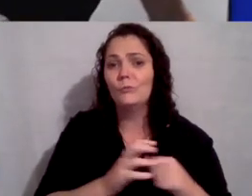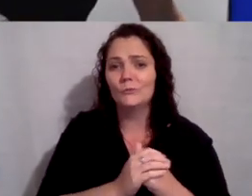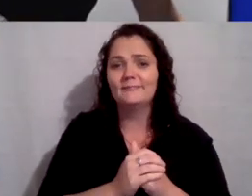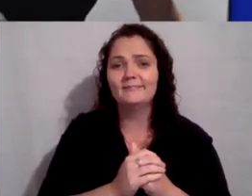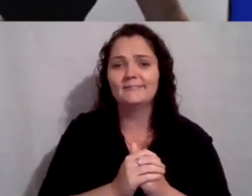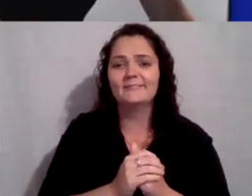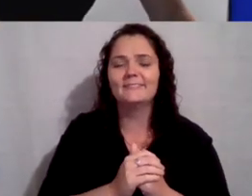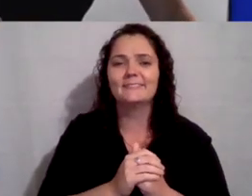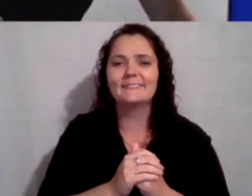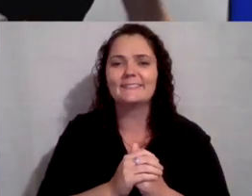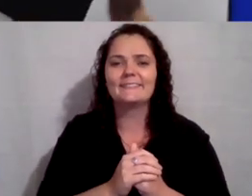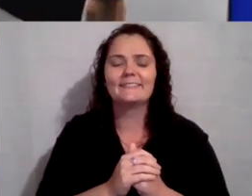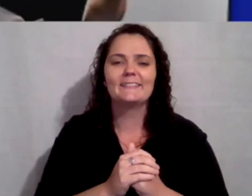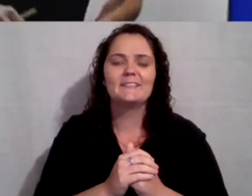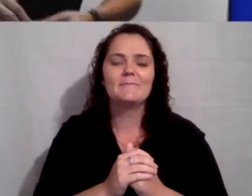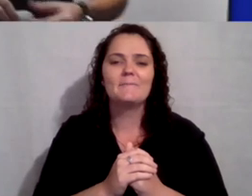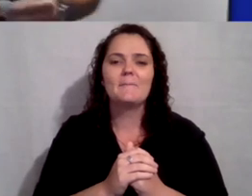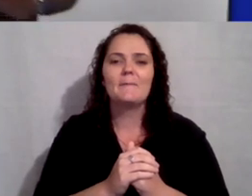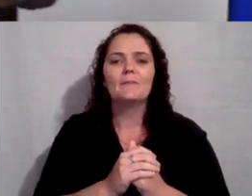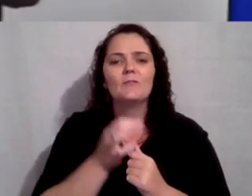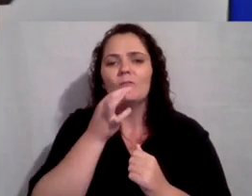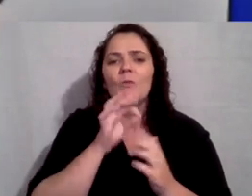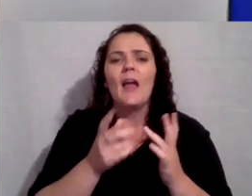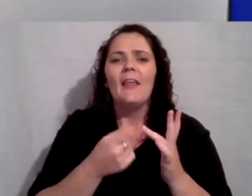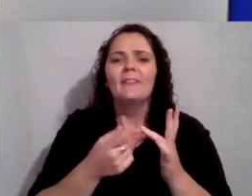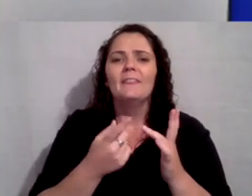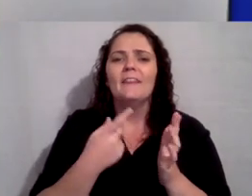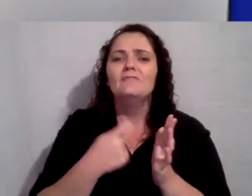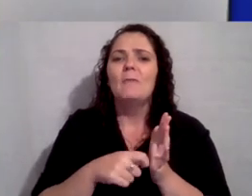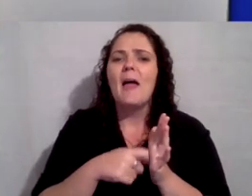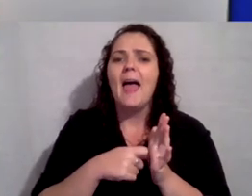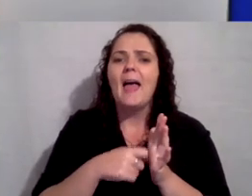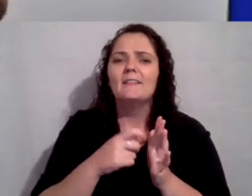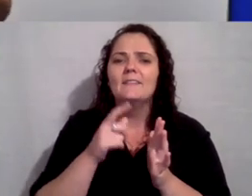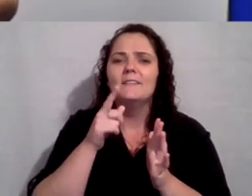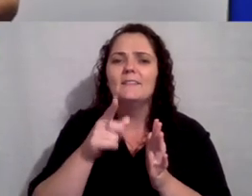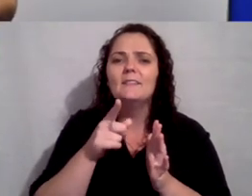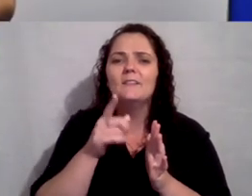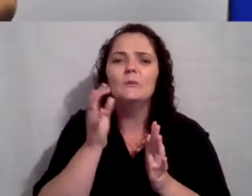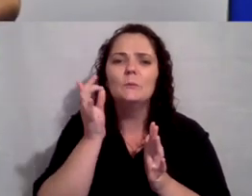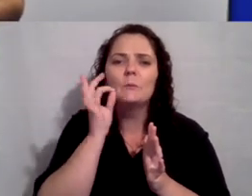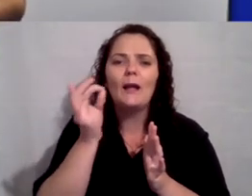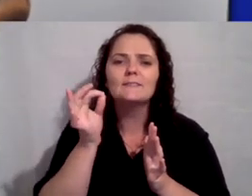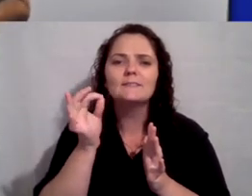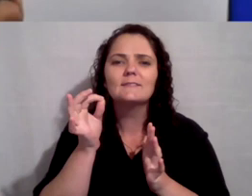Now just a couple of other types of eraser really quickly before we get into drawing tonight, I also have this little white eraser